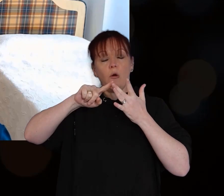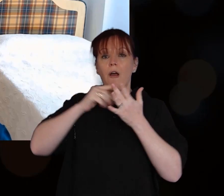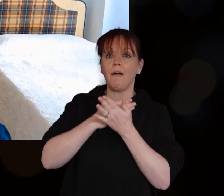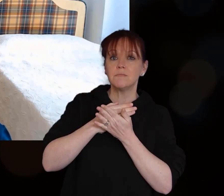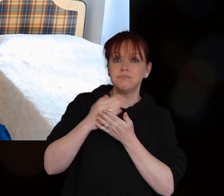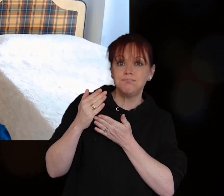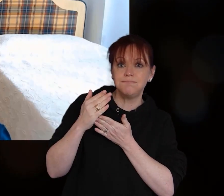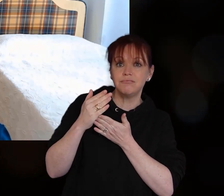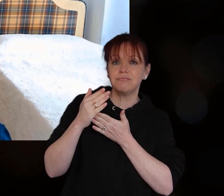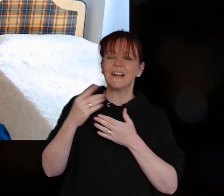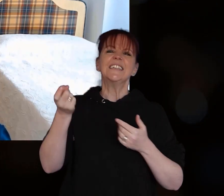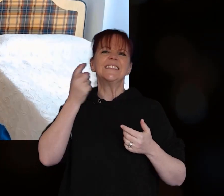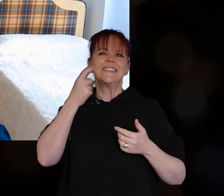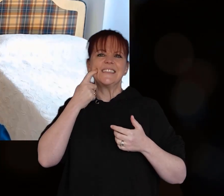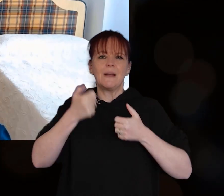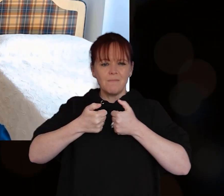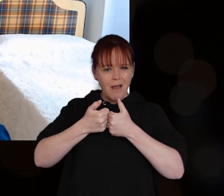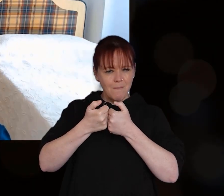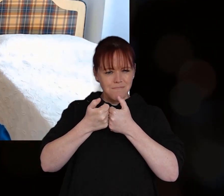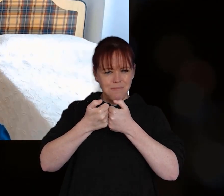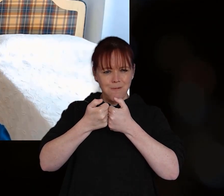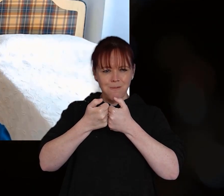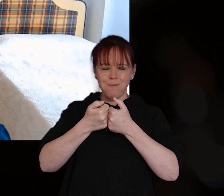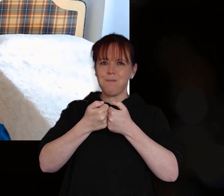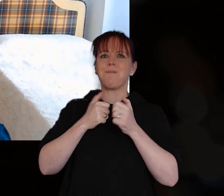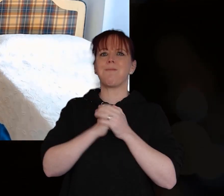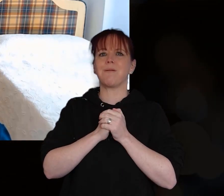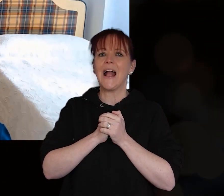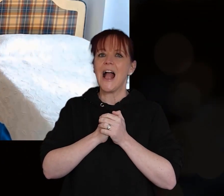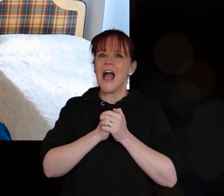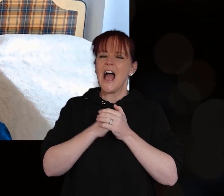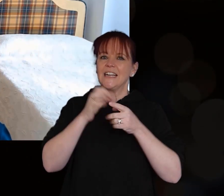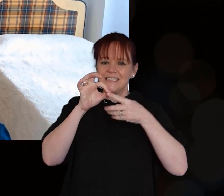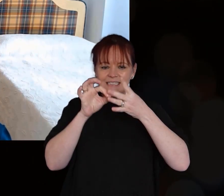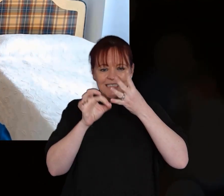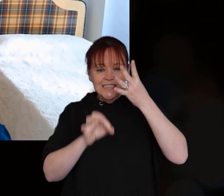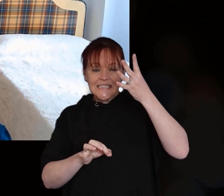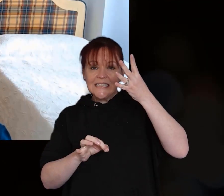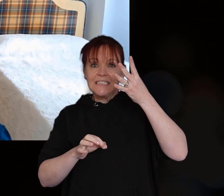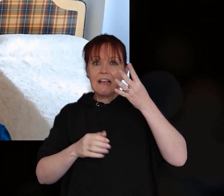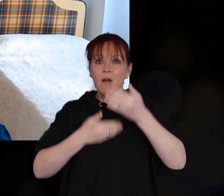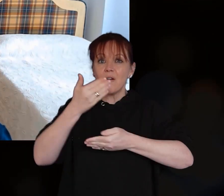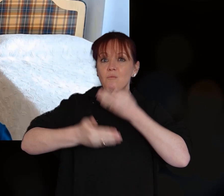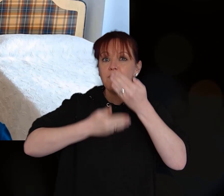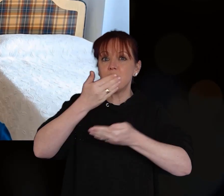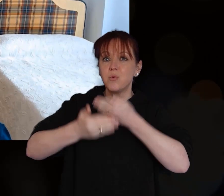less demanding controls and detailed menu narration. It's all underpinned